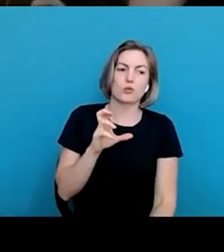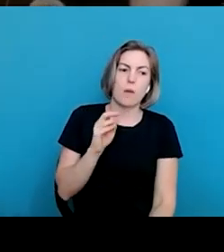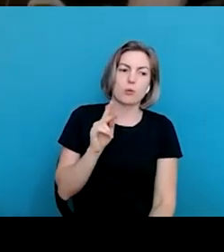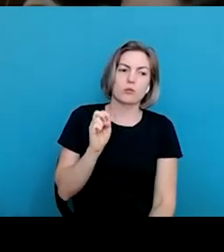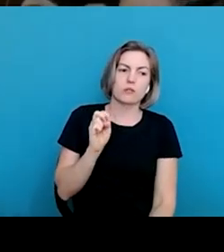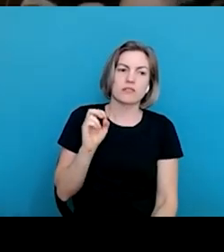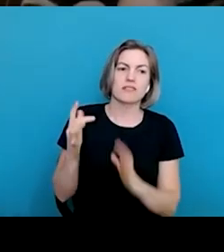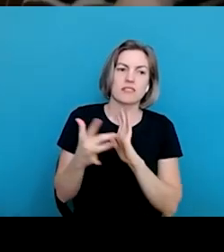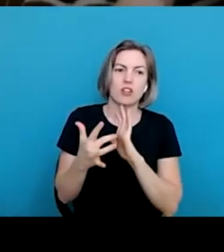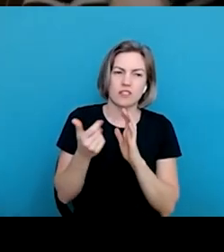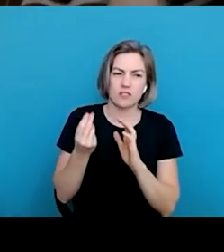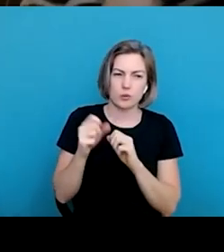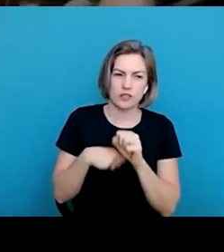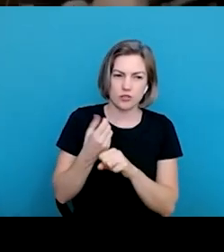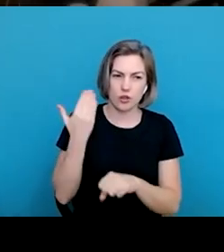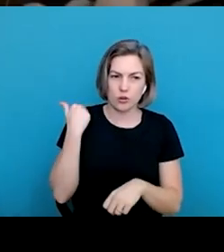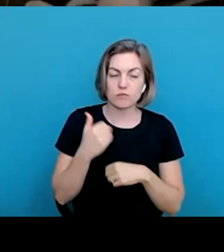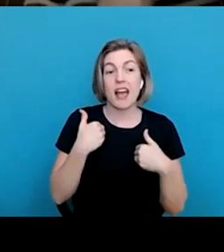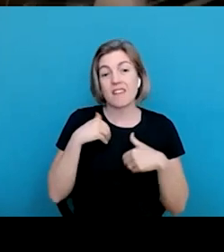There were some accessibility problems early on.